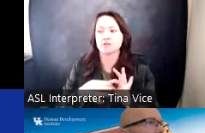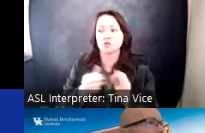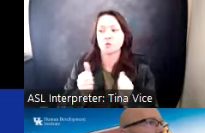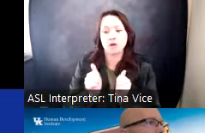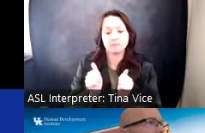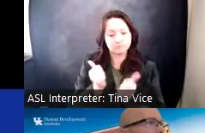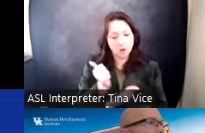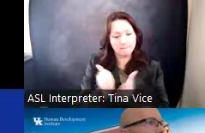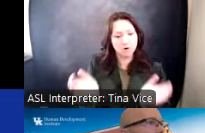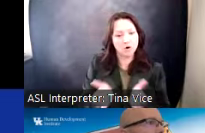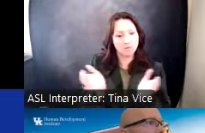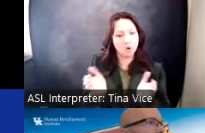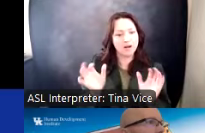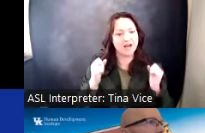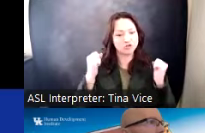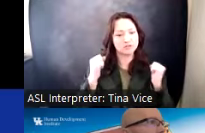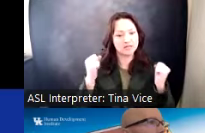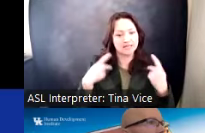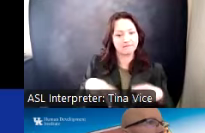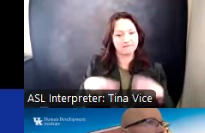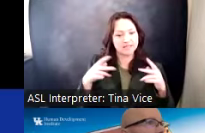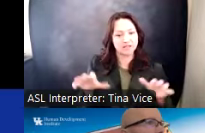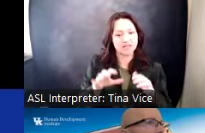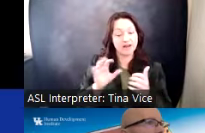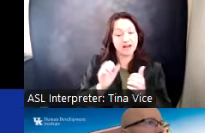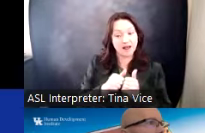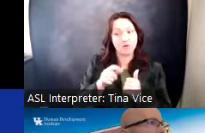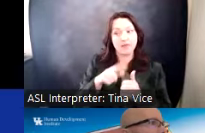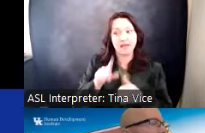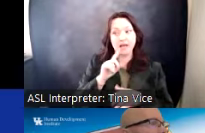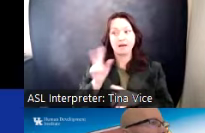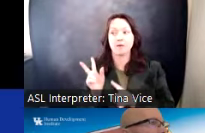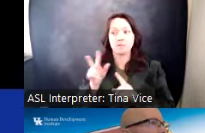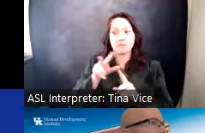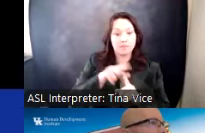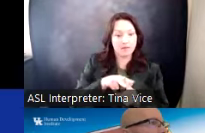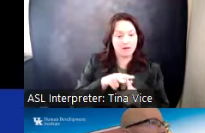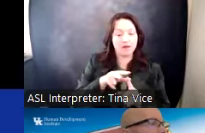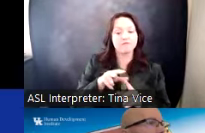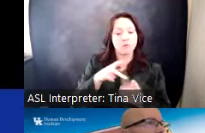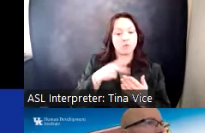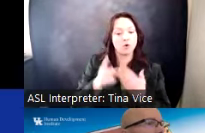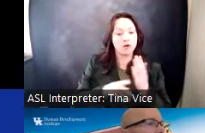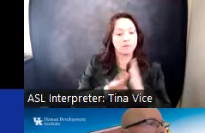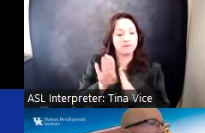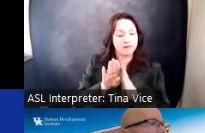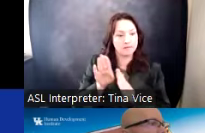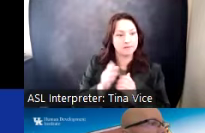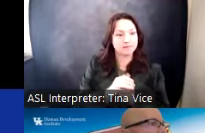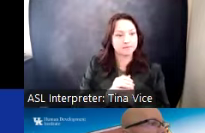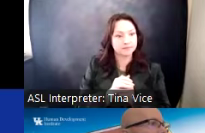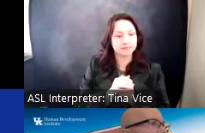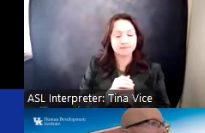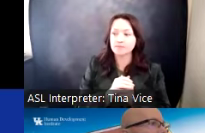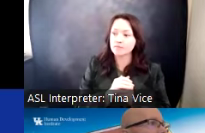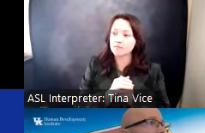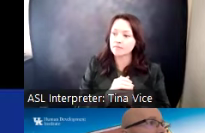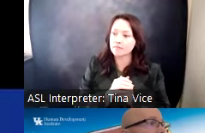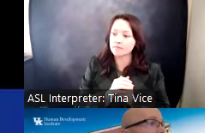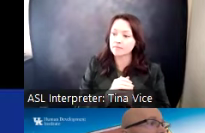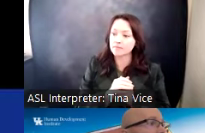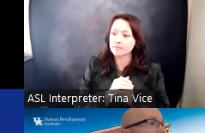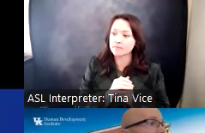physical activity and then how those things can practically be applied into program development.